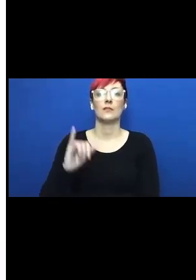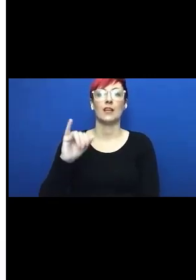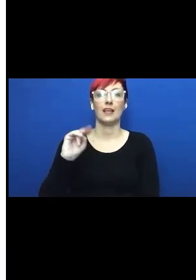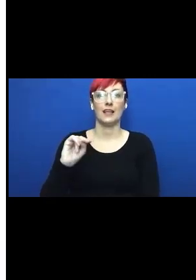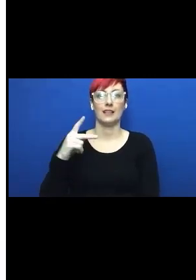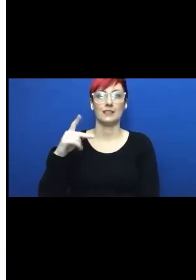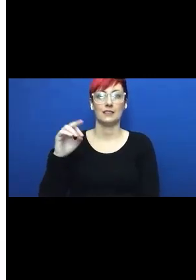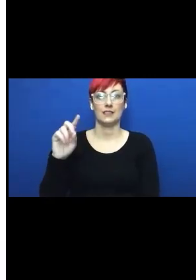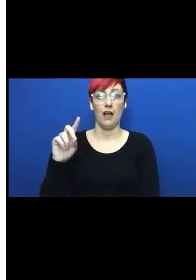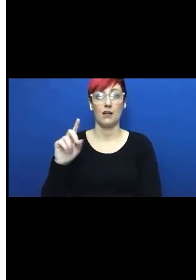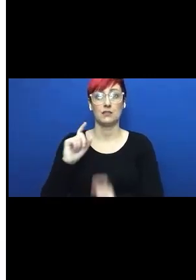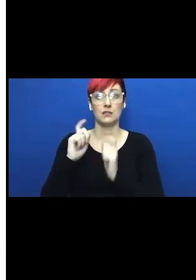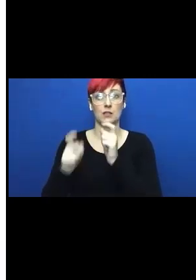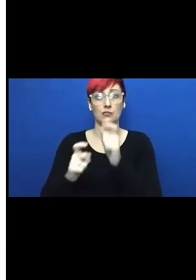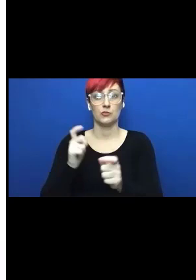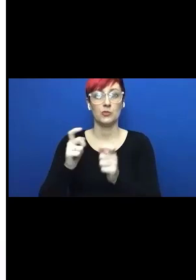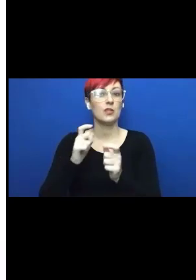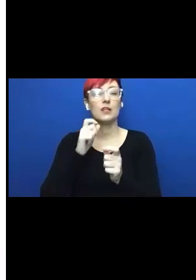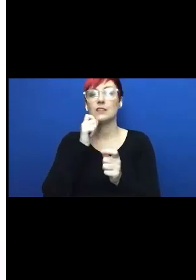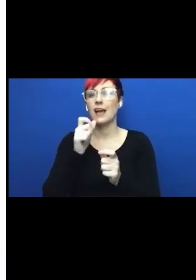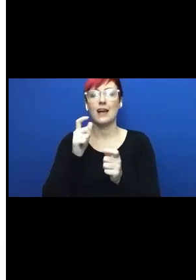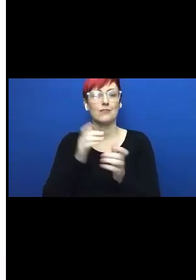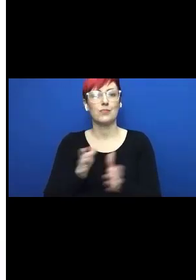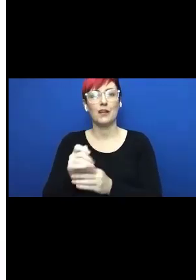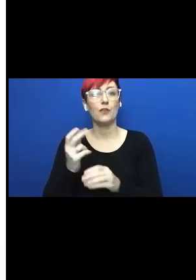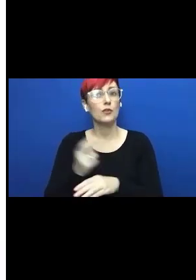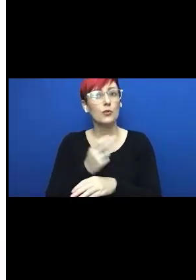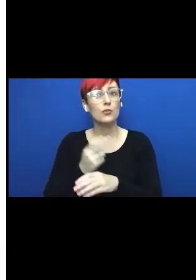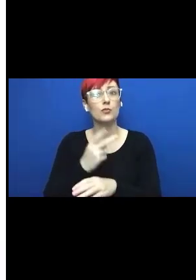not intended for use on the project or proposal